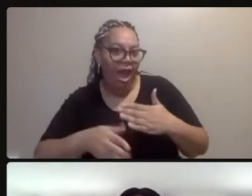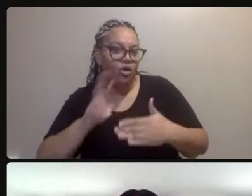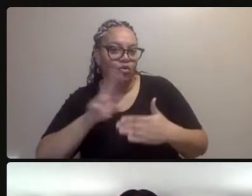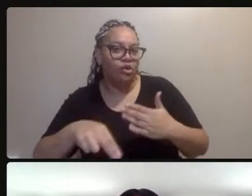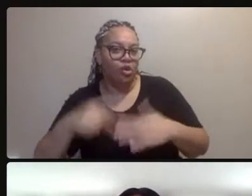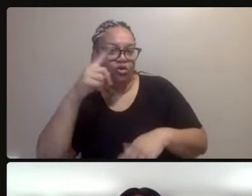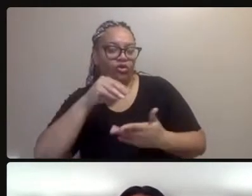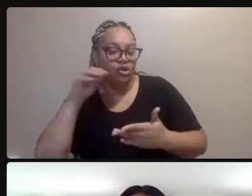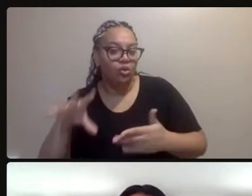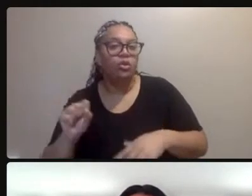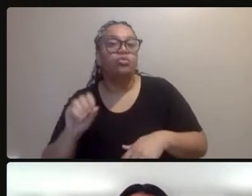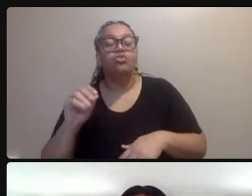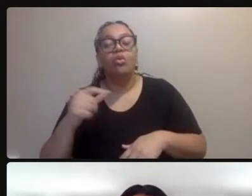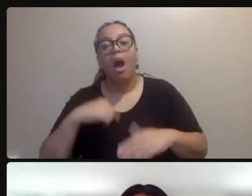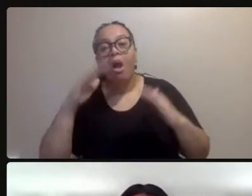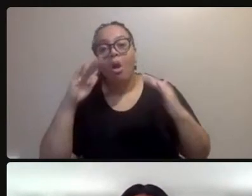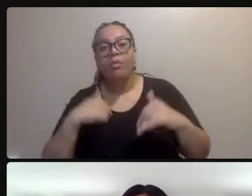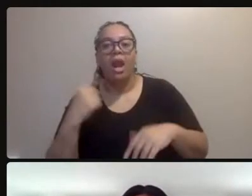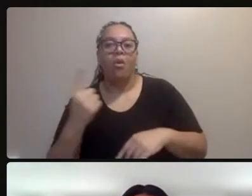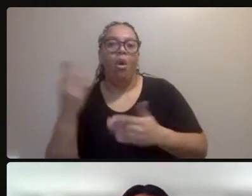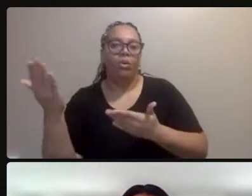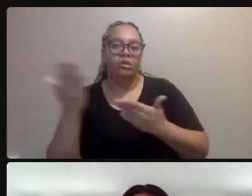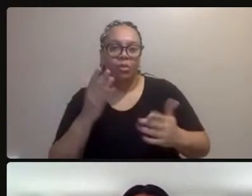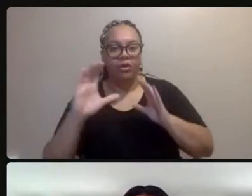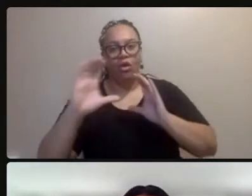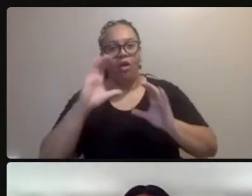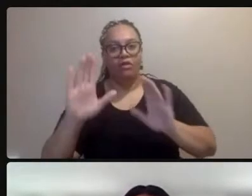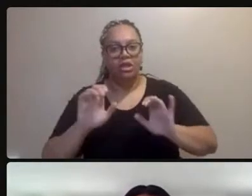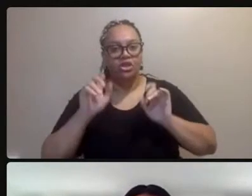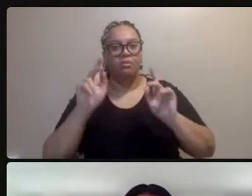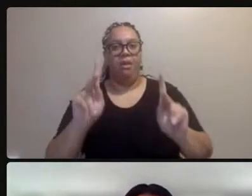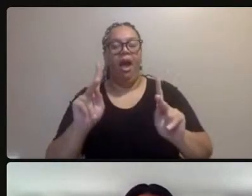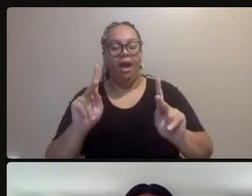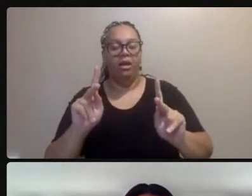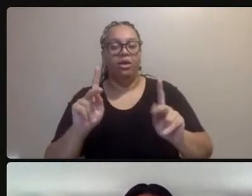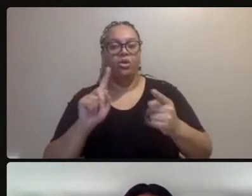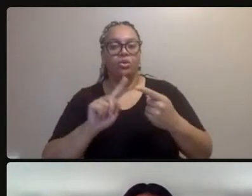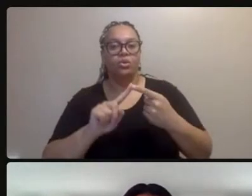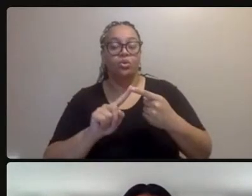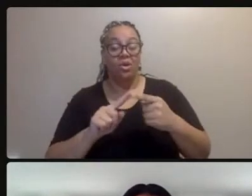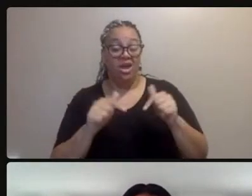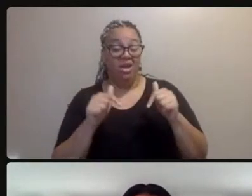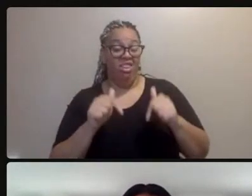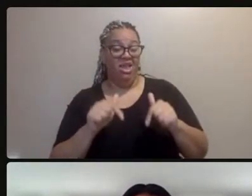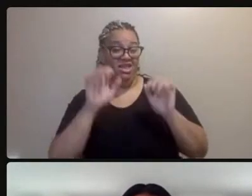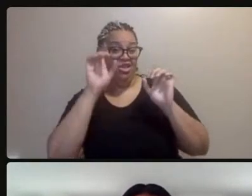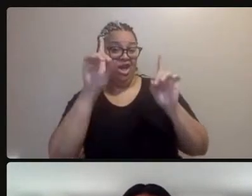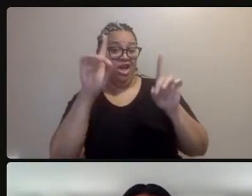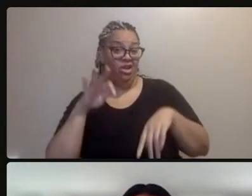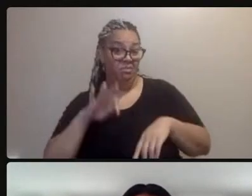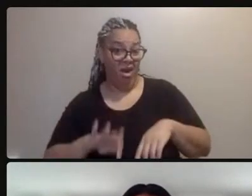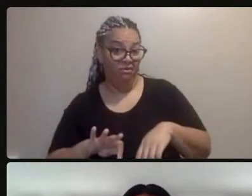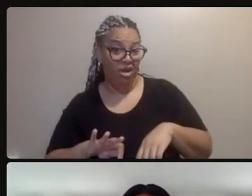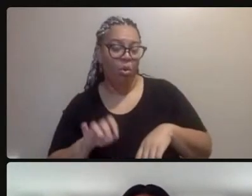WITH AN EMPHASIS ON END RESULTS FOR STUDENTS.